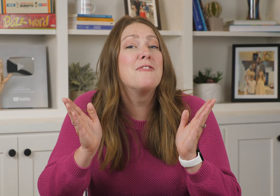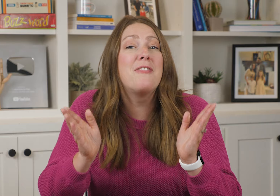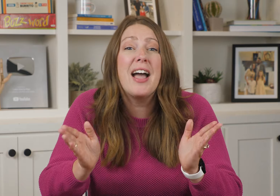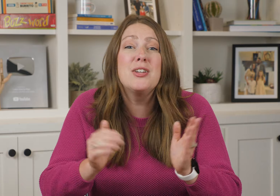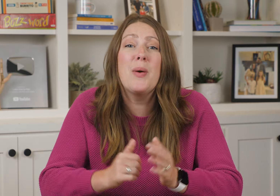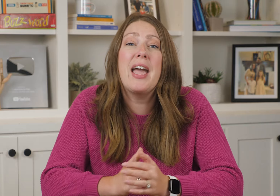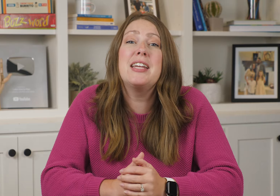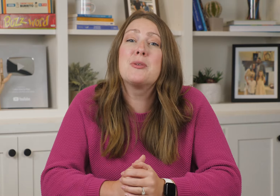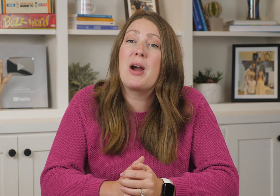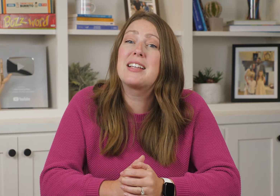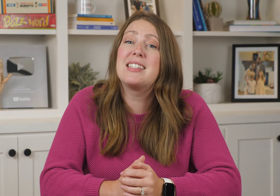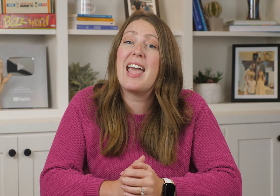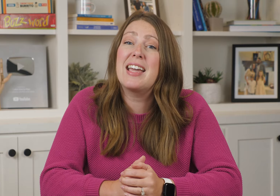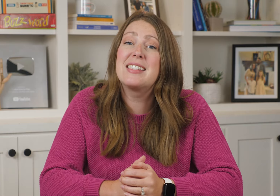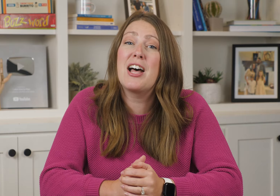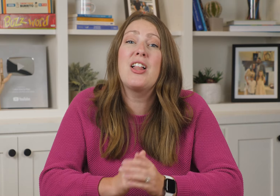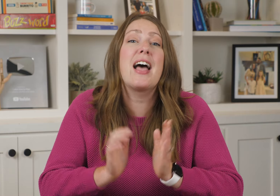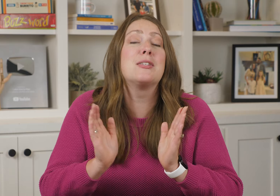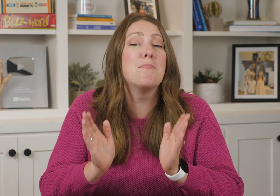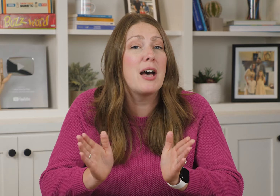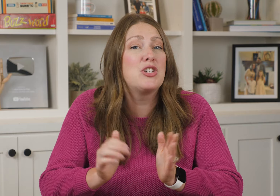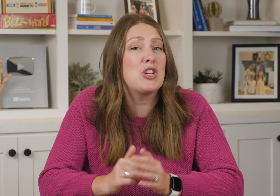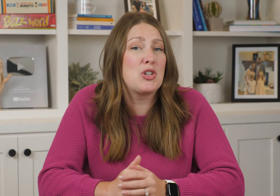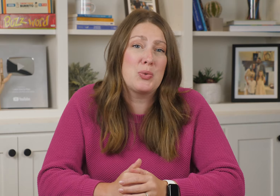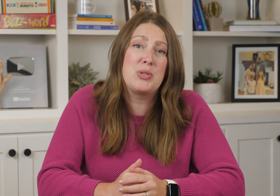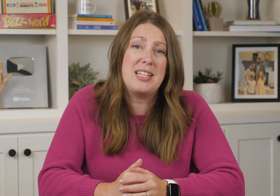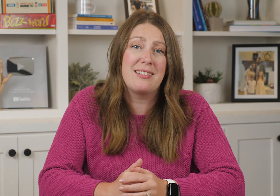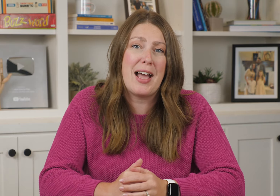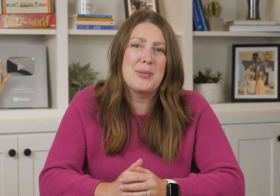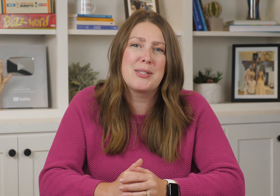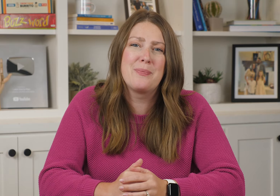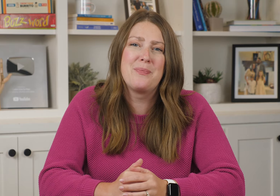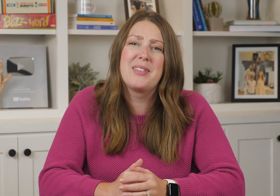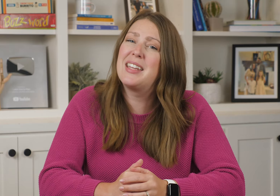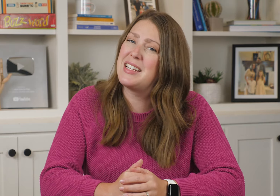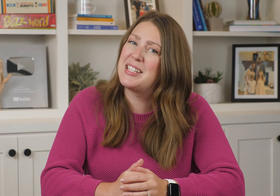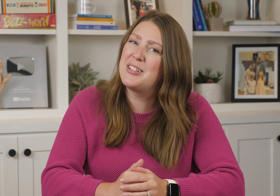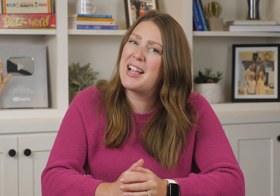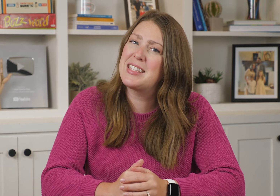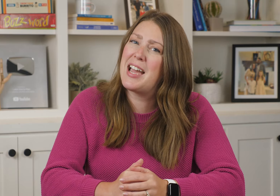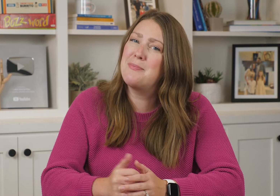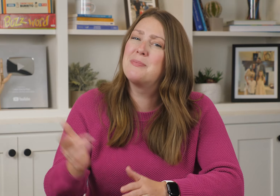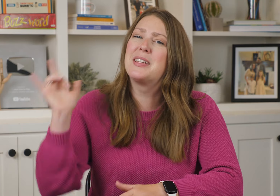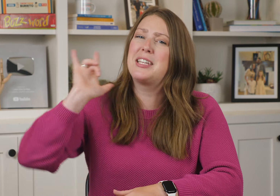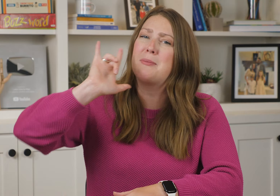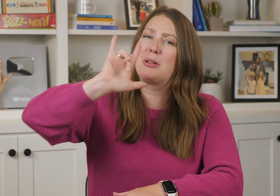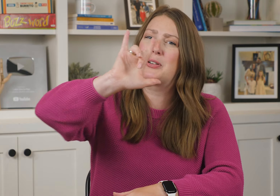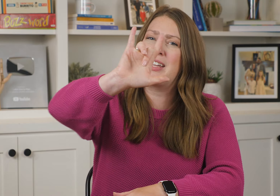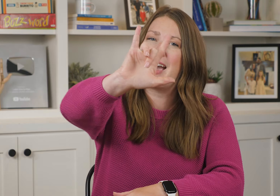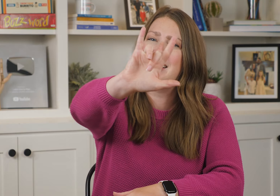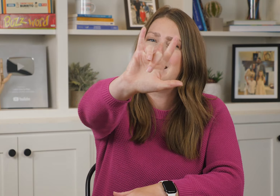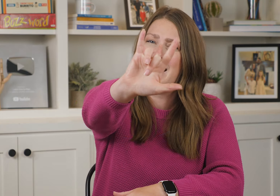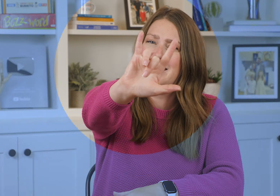Find a way to practice ASL as much as your routine allows. And until next time, keep learning how to sign.